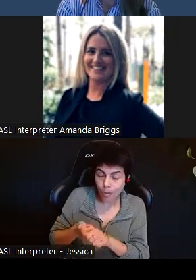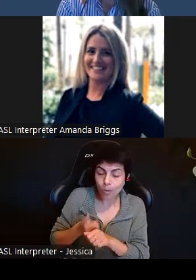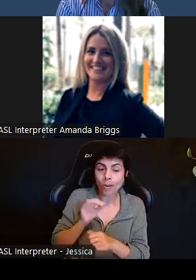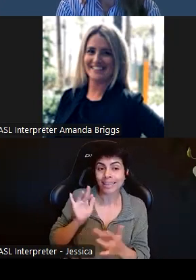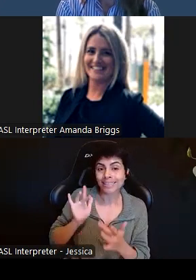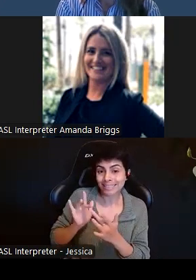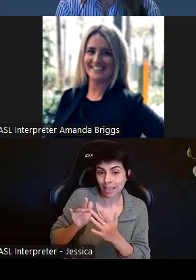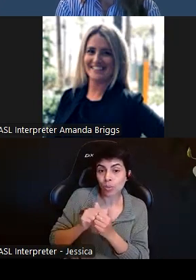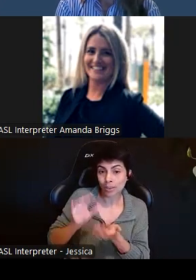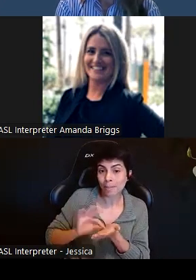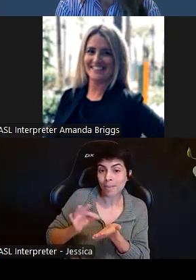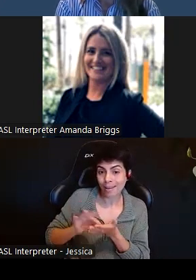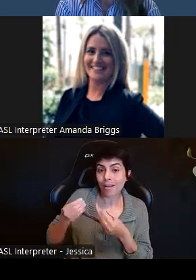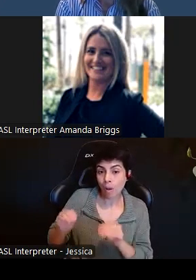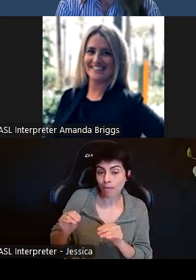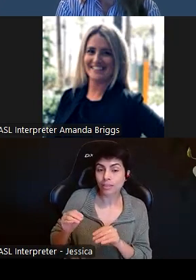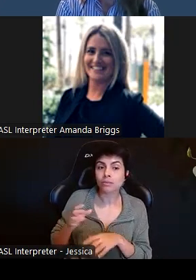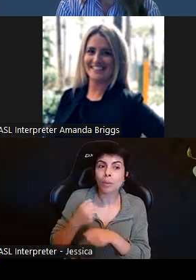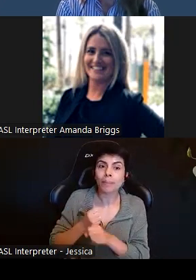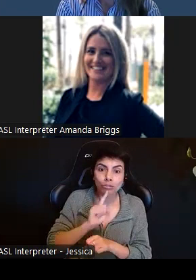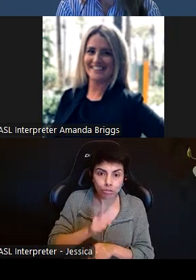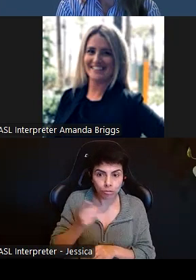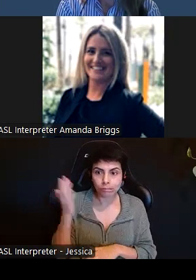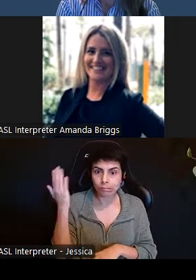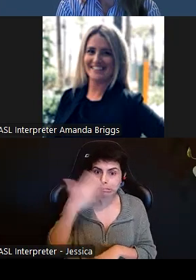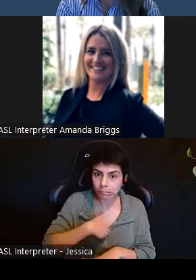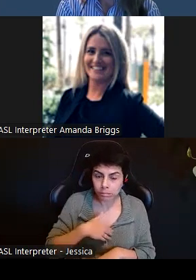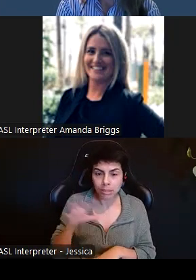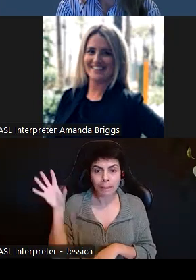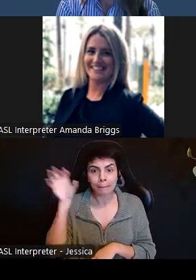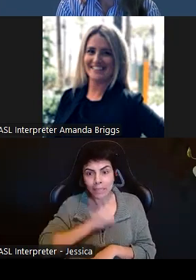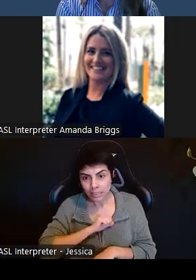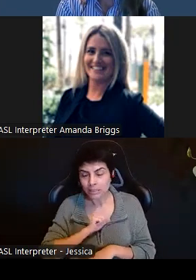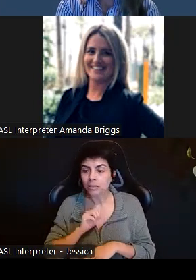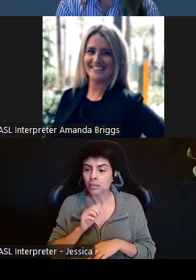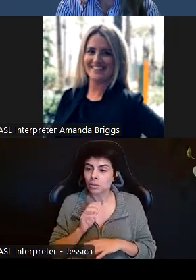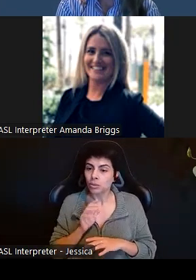office in order to make sure that you don't miss any opportunities to maintain your eligibility.